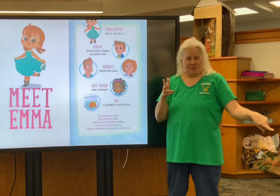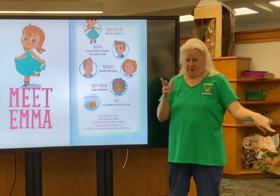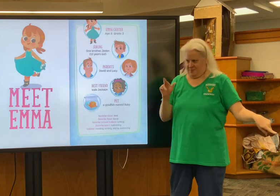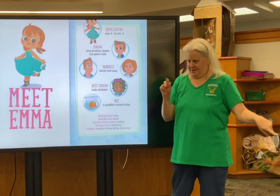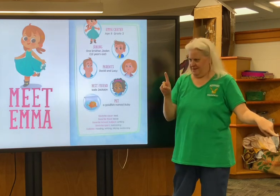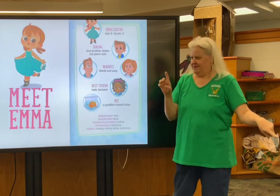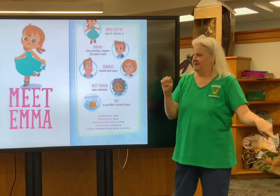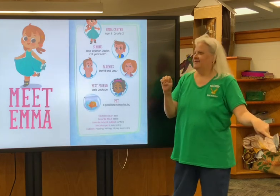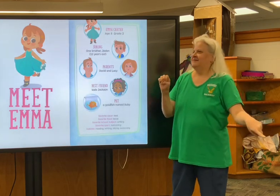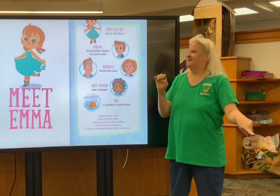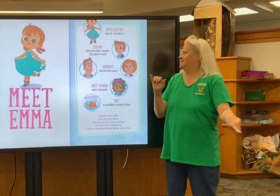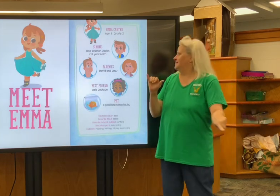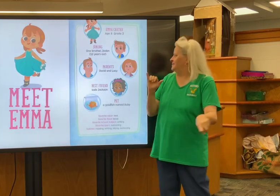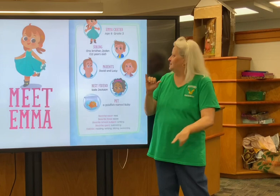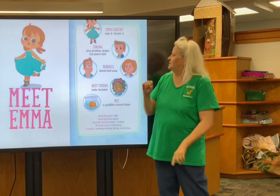Oh, you're in third grade.